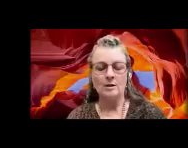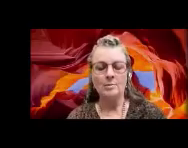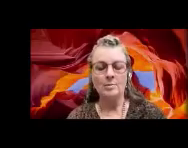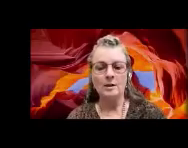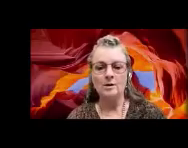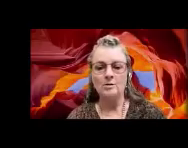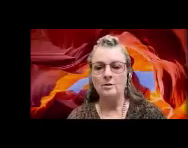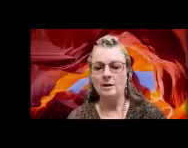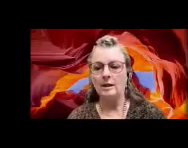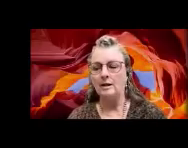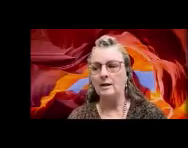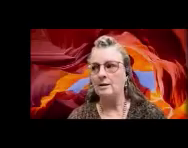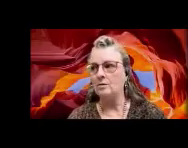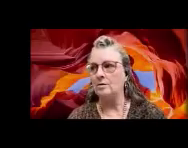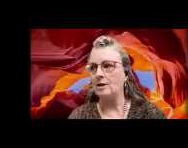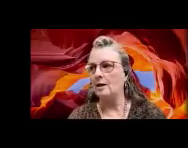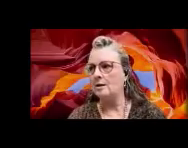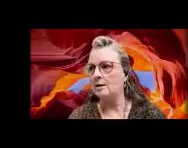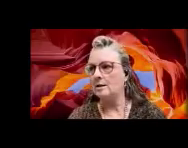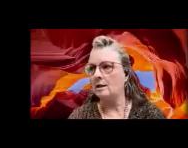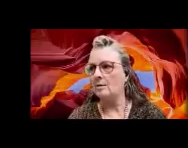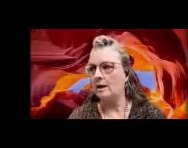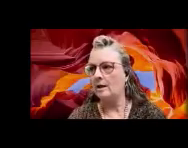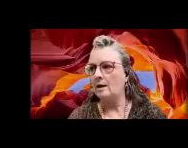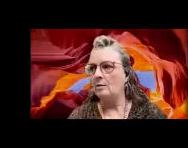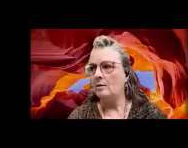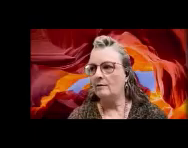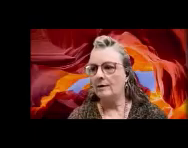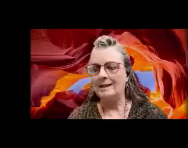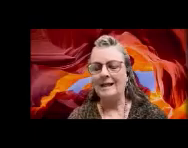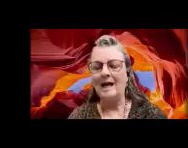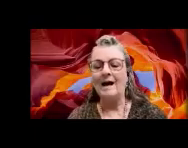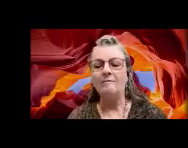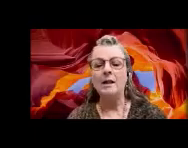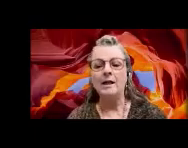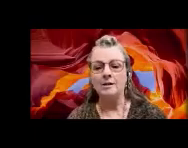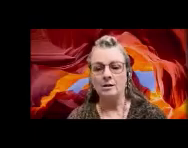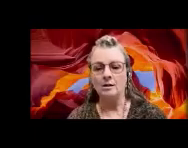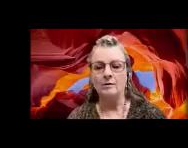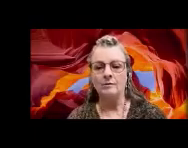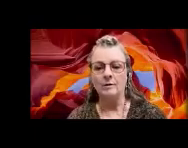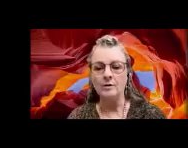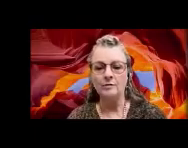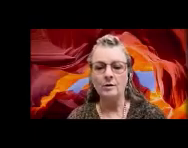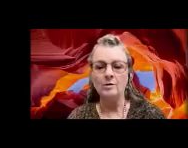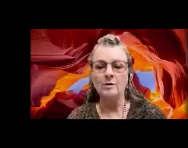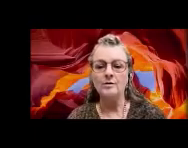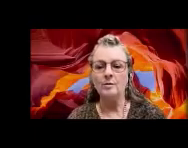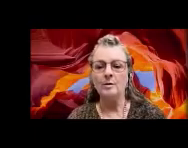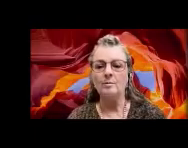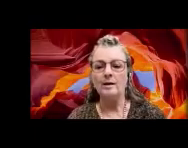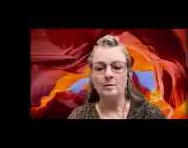accomplished. Currently, as school psychologists, anyway, we are facing an avalanche of referrals for girls. So it might